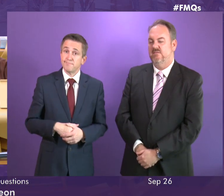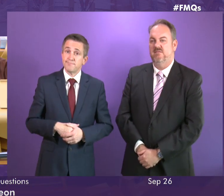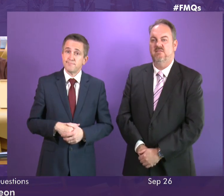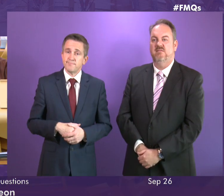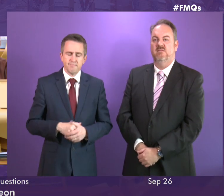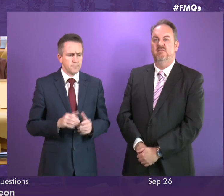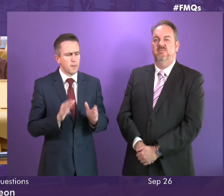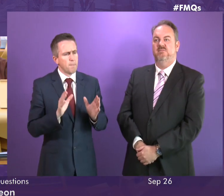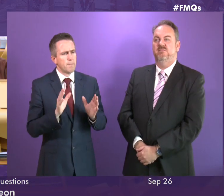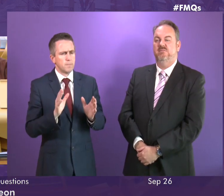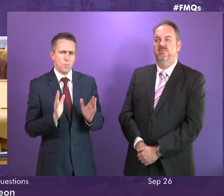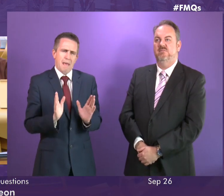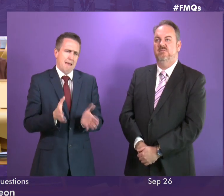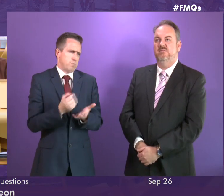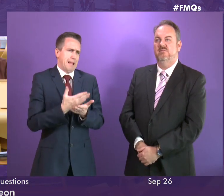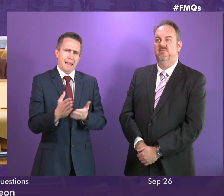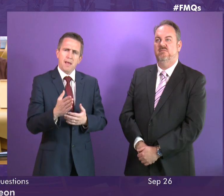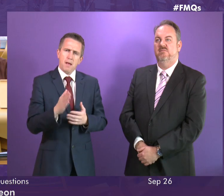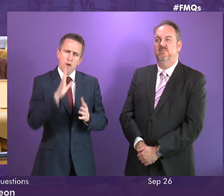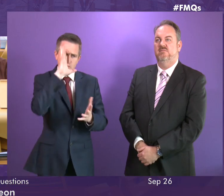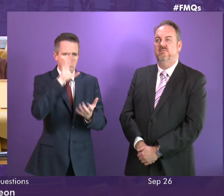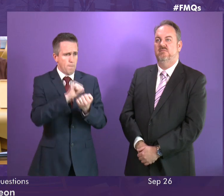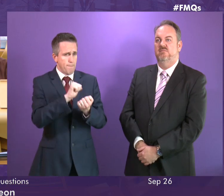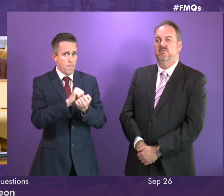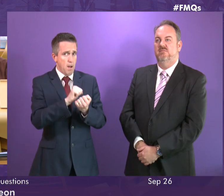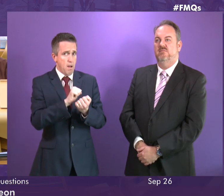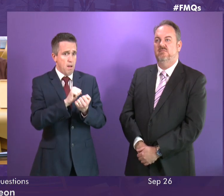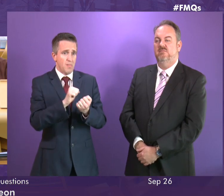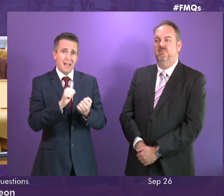to stress, and for all of us to remember, that those devices are relatively new and,